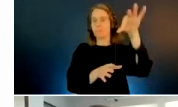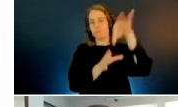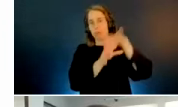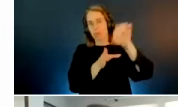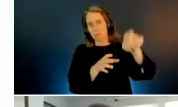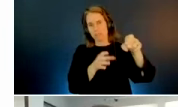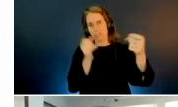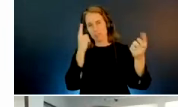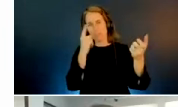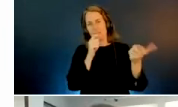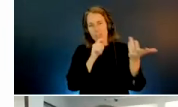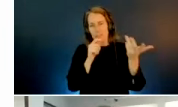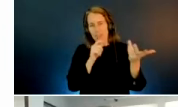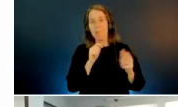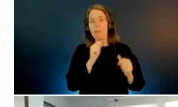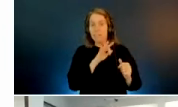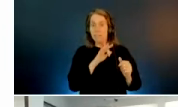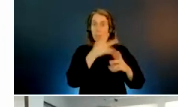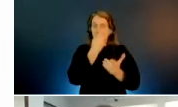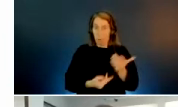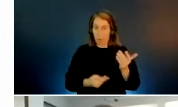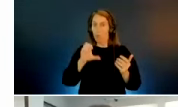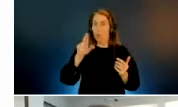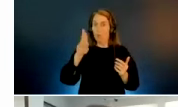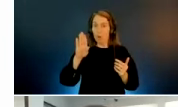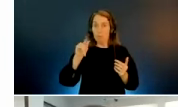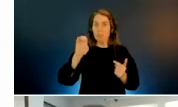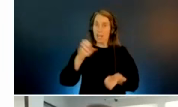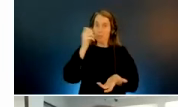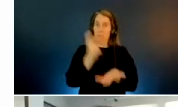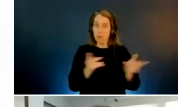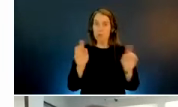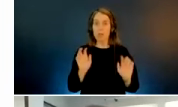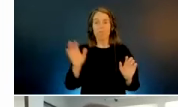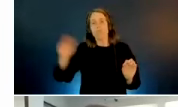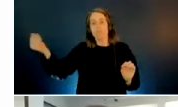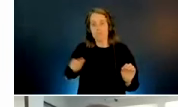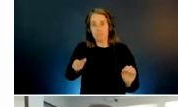um we have heard stories that some poll managers like to kind of get through their curbside lines